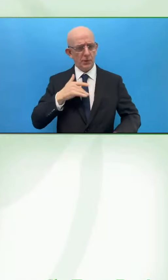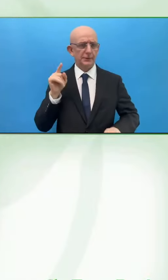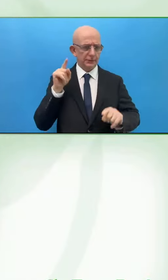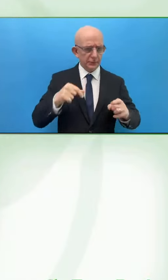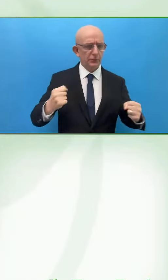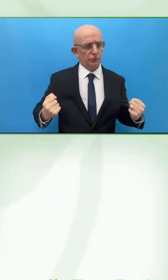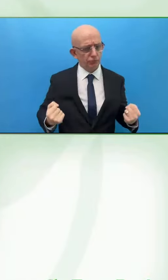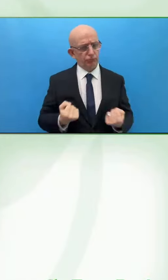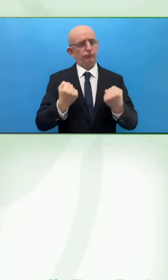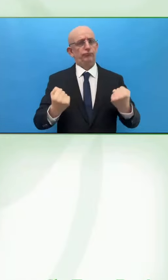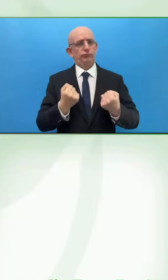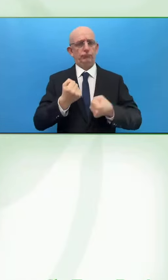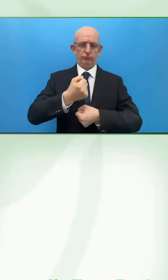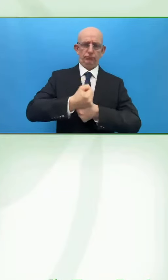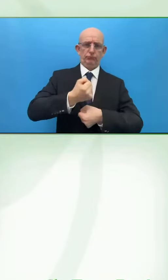Especially in employment.